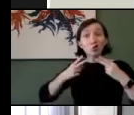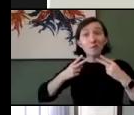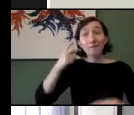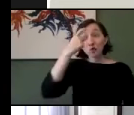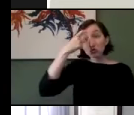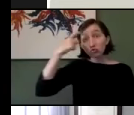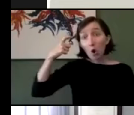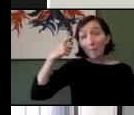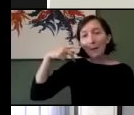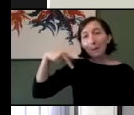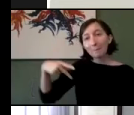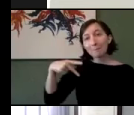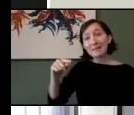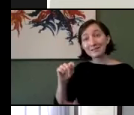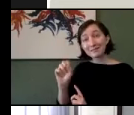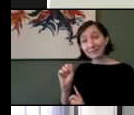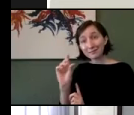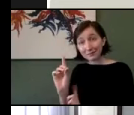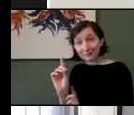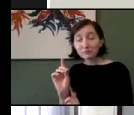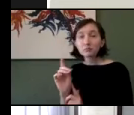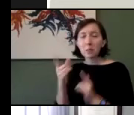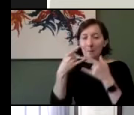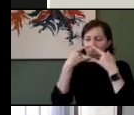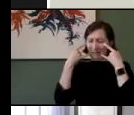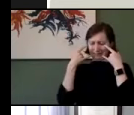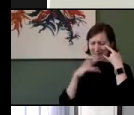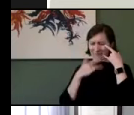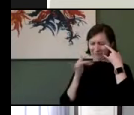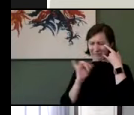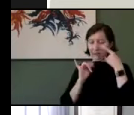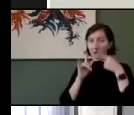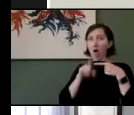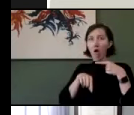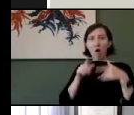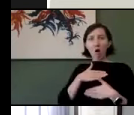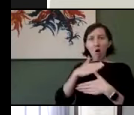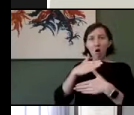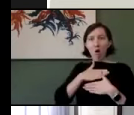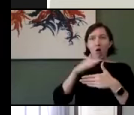The mask may feel like it's suffocating for people with post-traumatic stress.